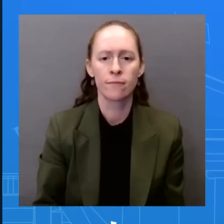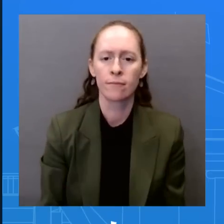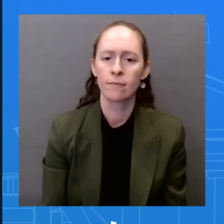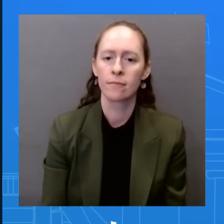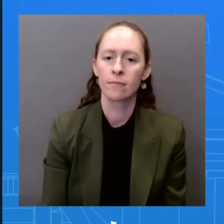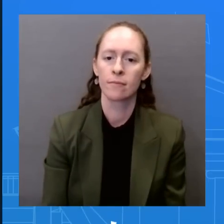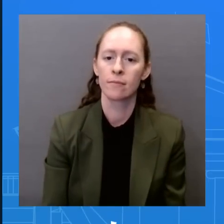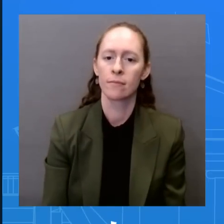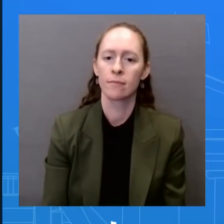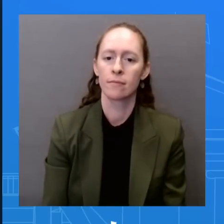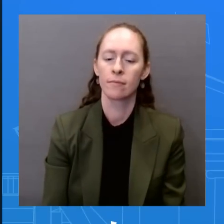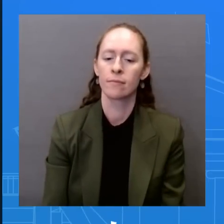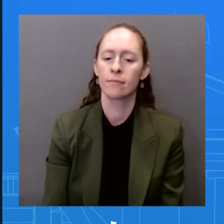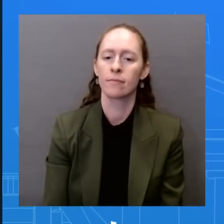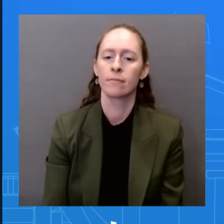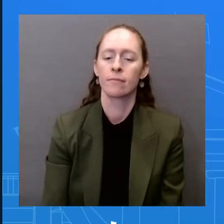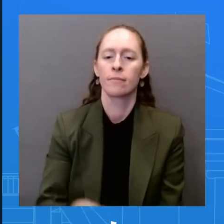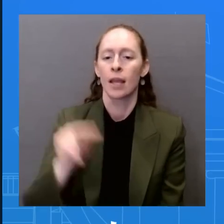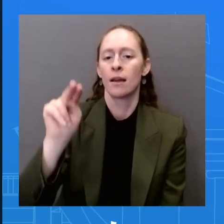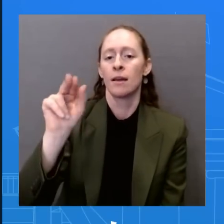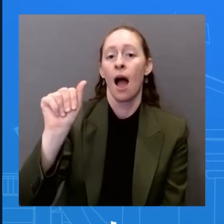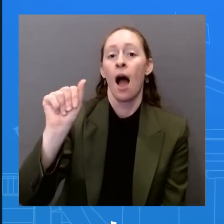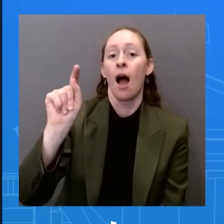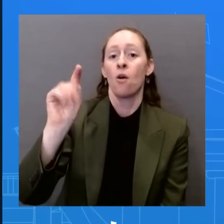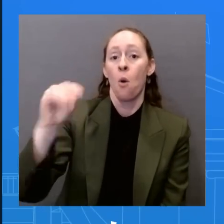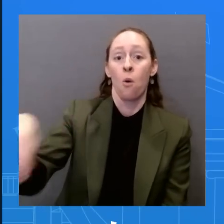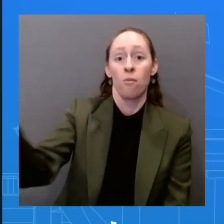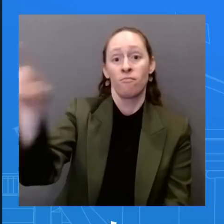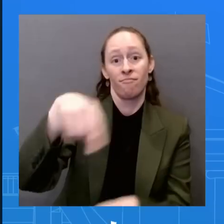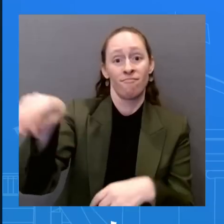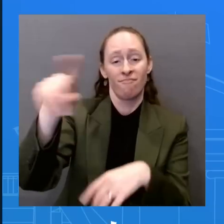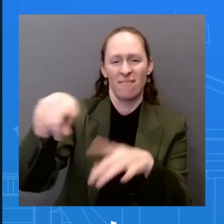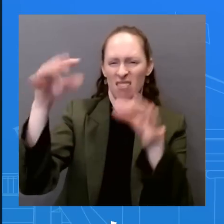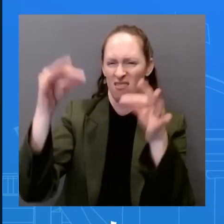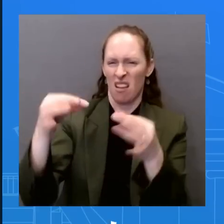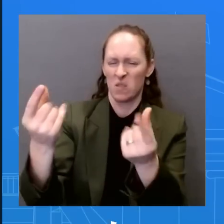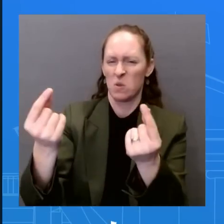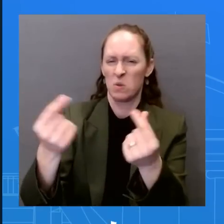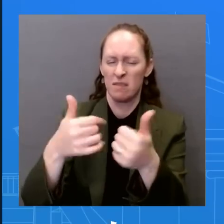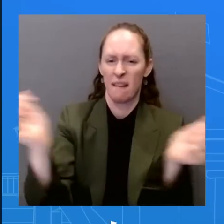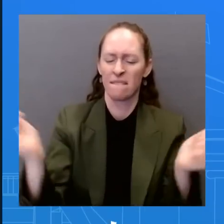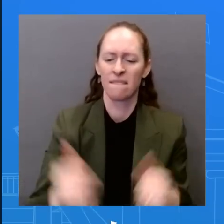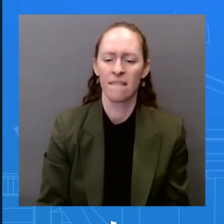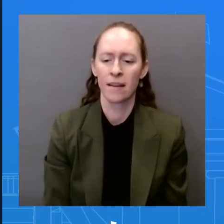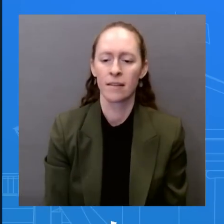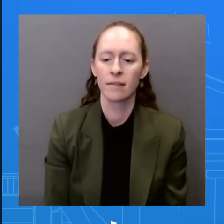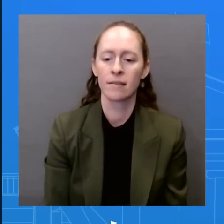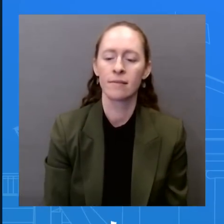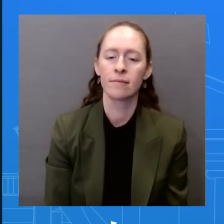including whether to invoke -- I know people have asked about Article 5, and so that will be up to the NATO Allies.